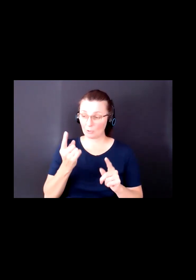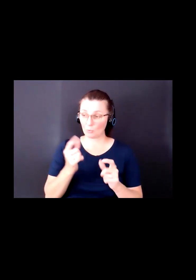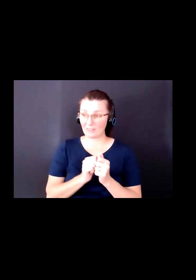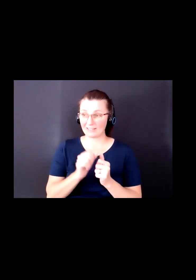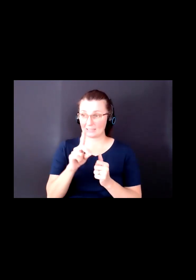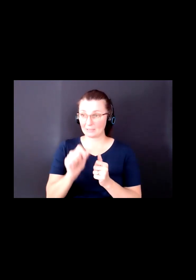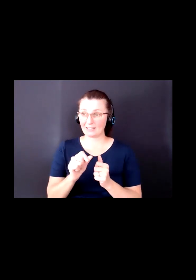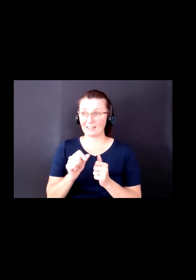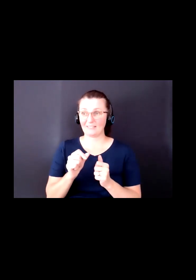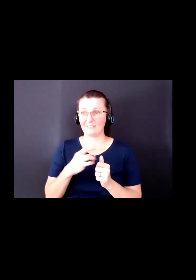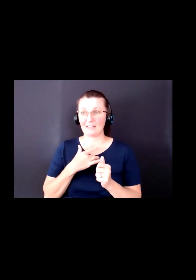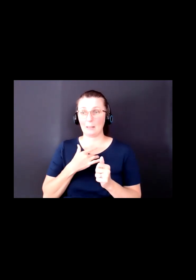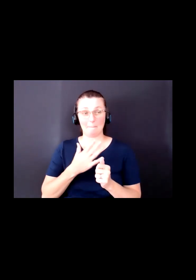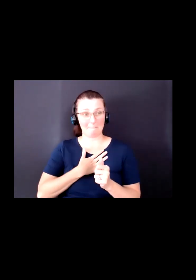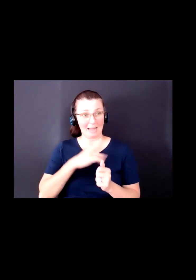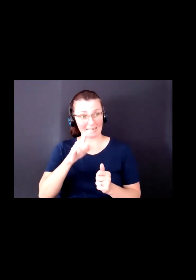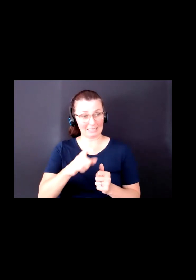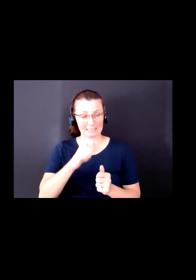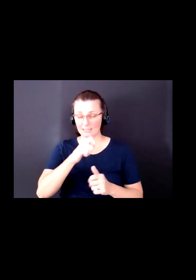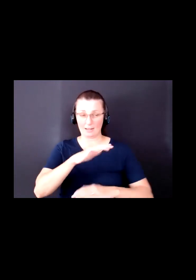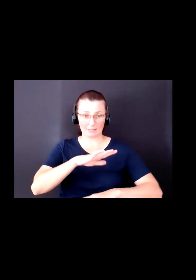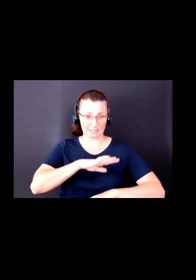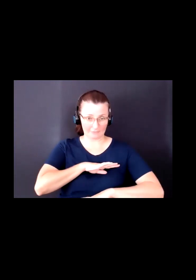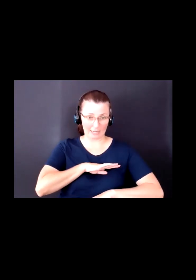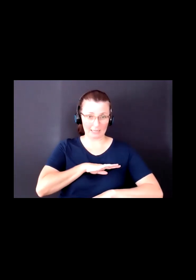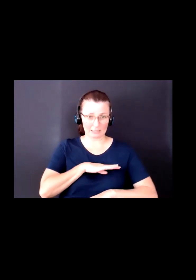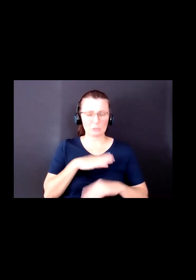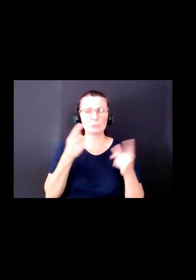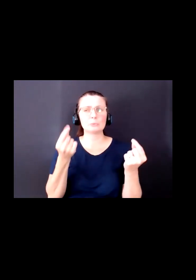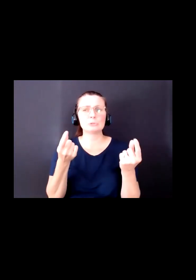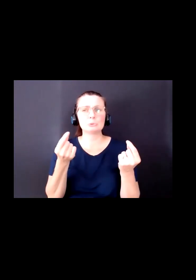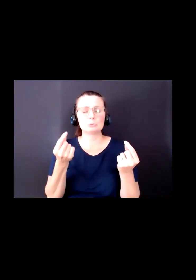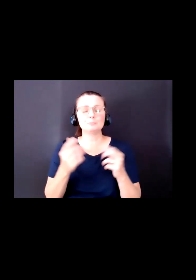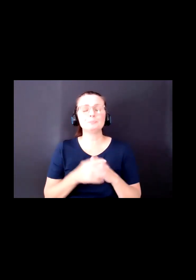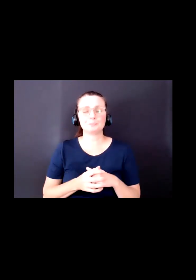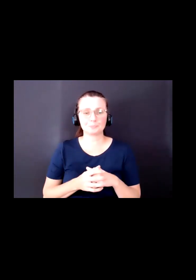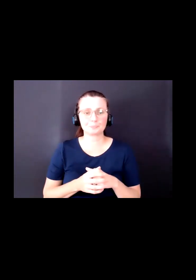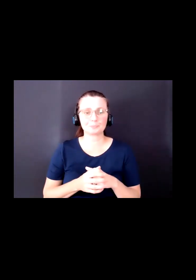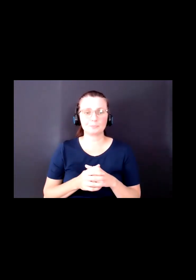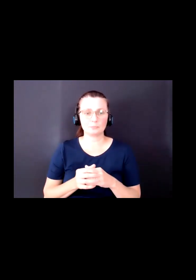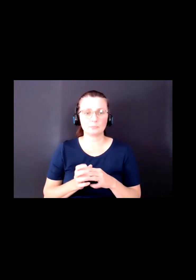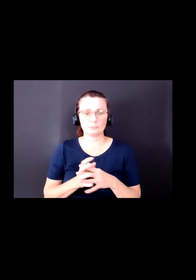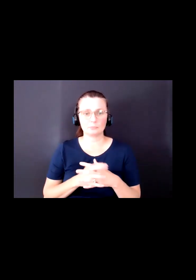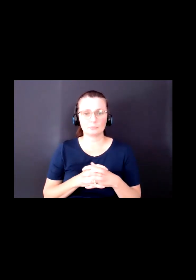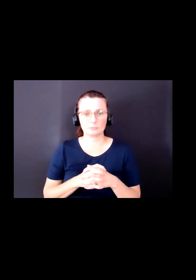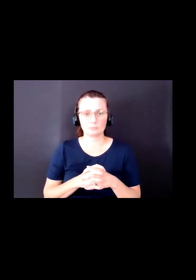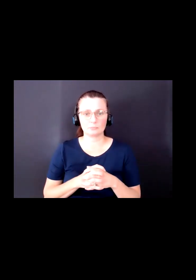communication needs haven't been met, uhm, if -- if it is from a